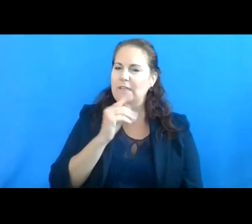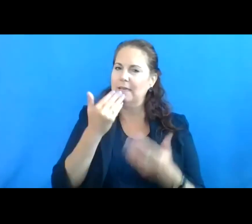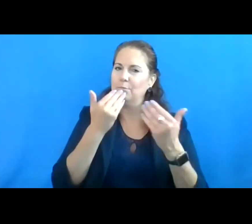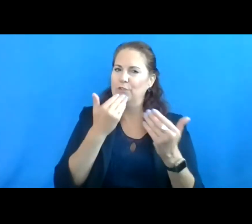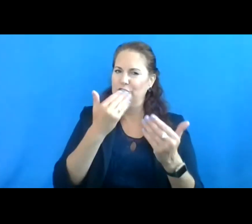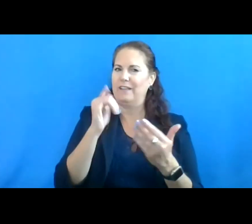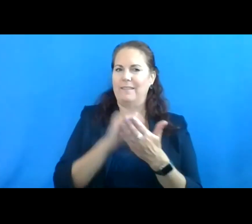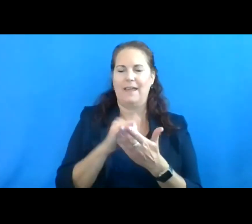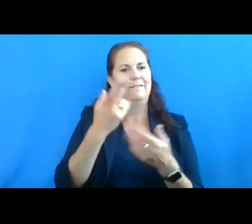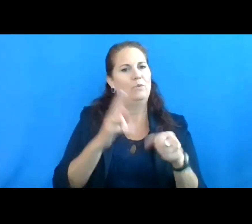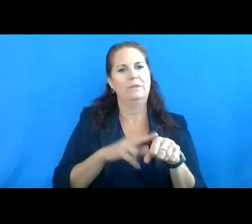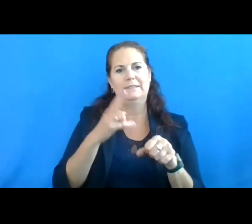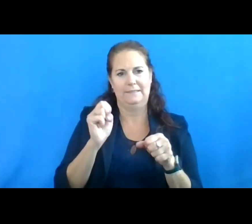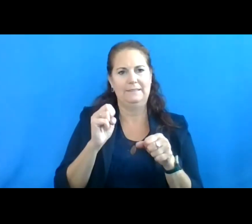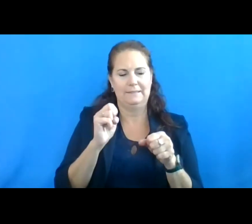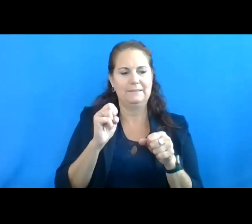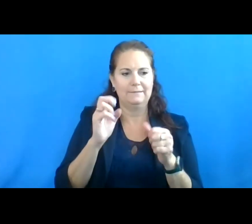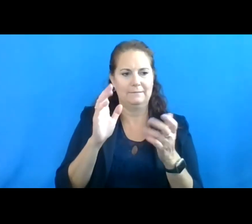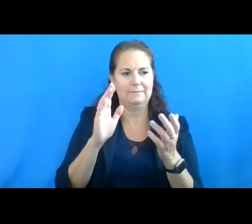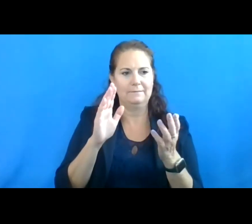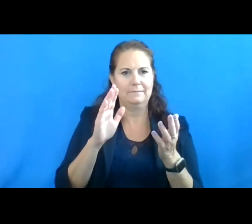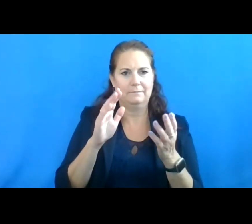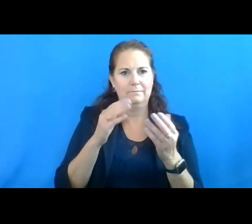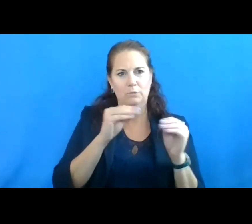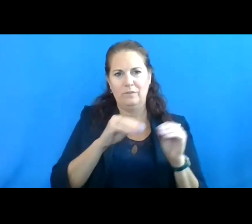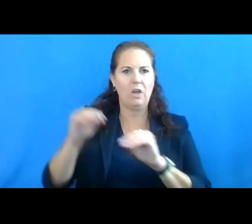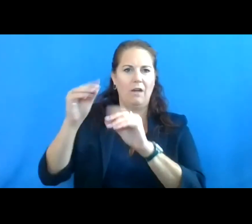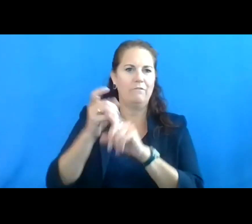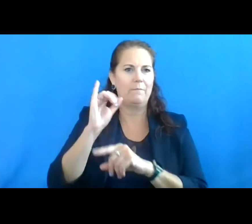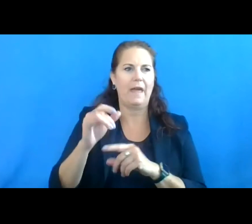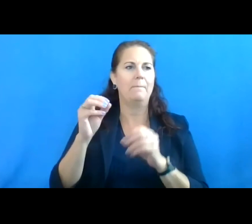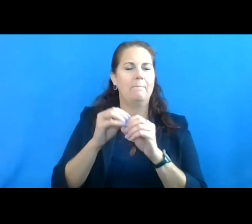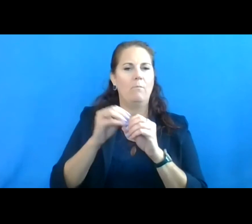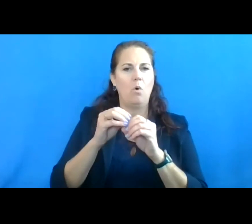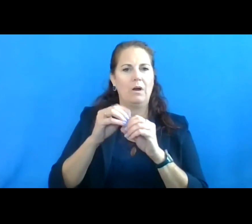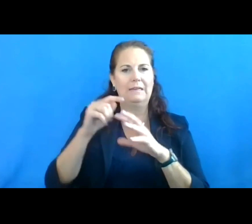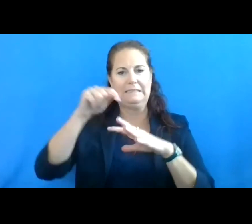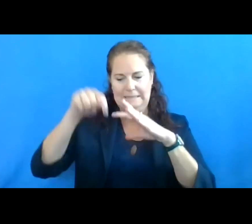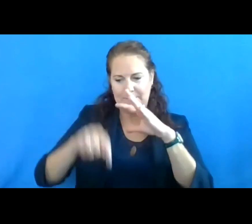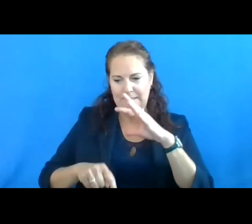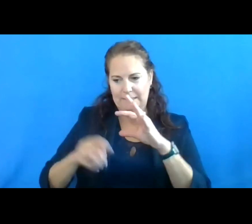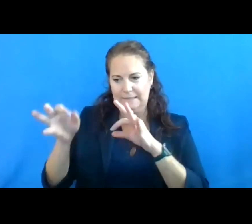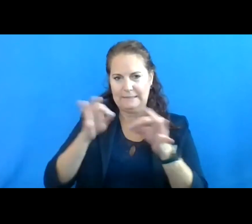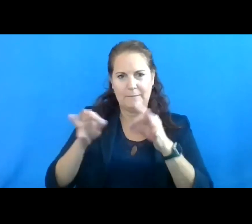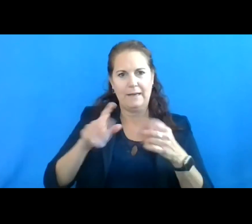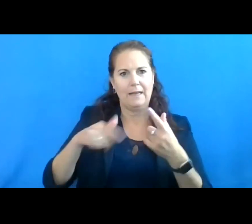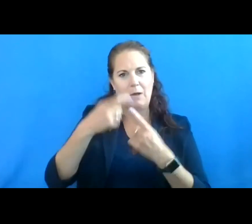and of course he has moved on from that just going more deeply into trauma, what it means